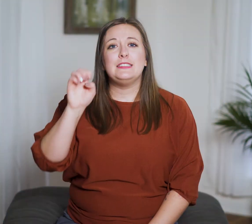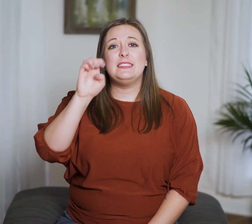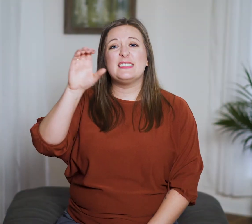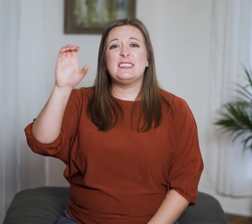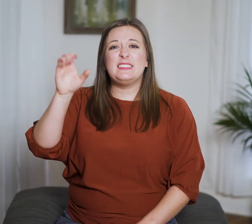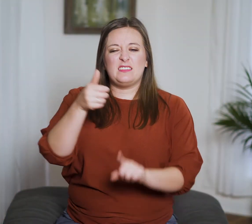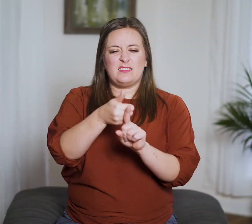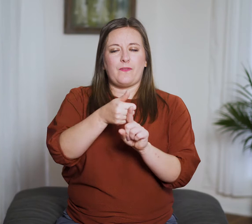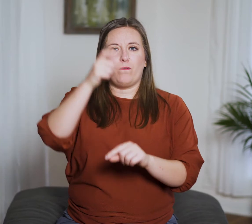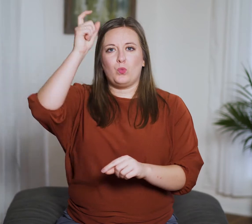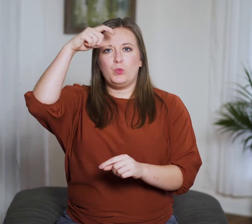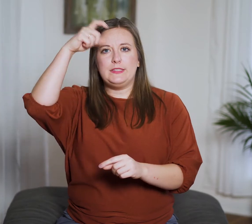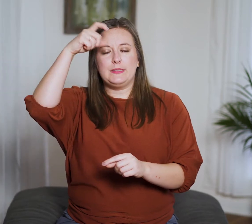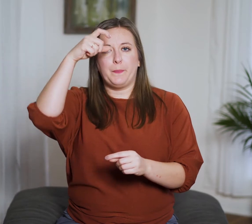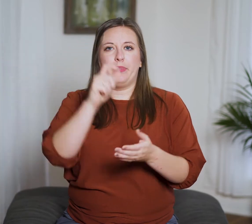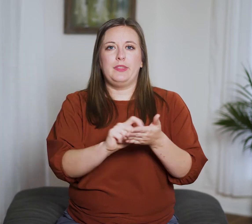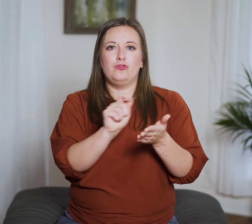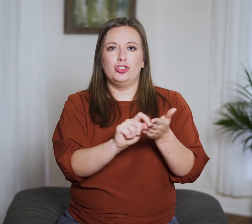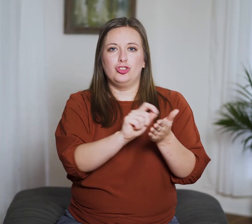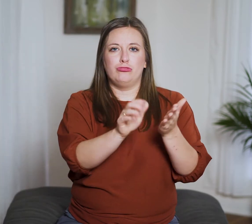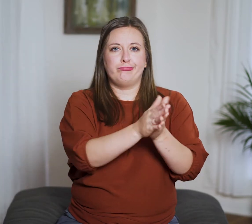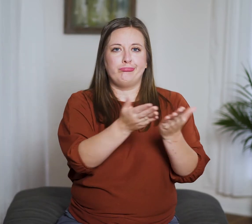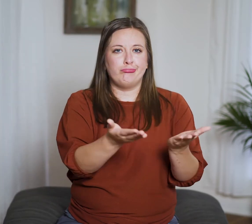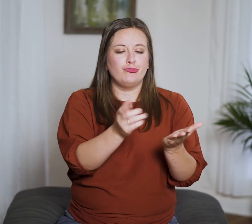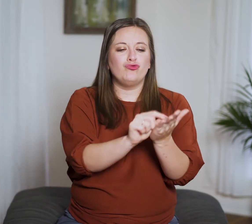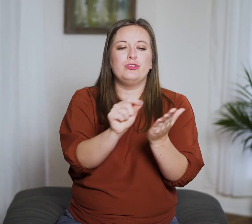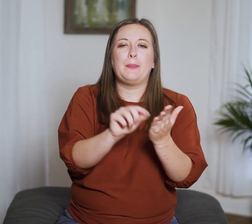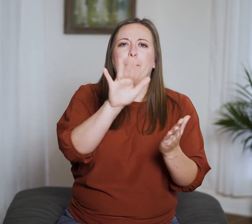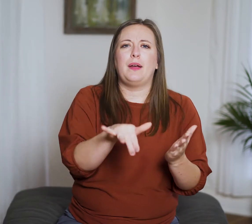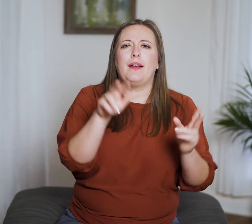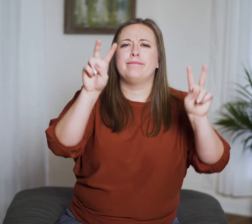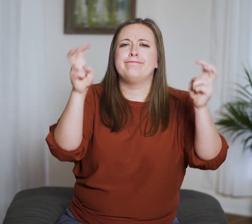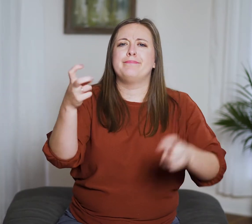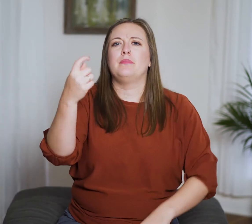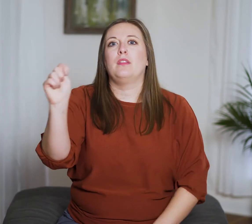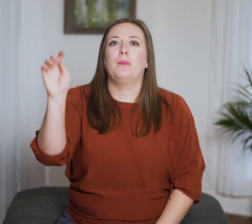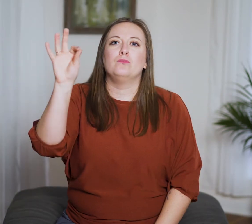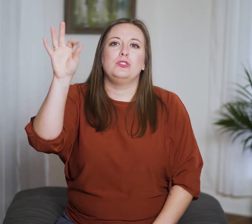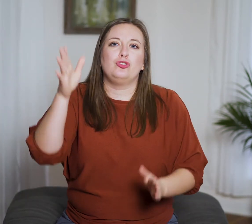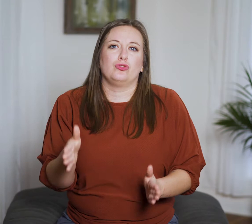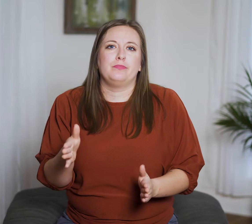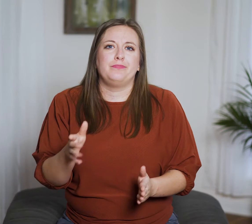Ecclesiastes is wisdom literature written by “the Preacher”,